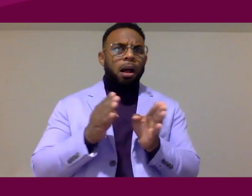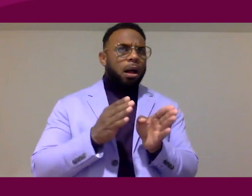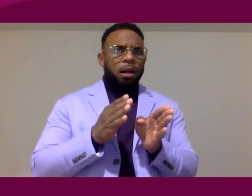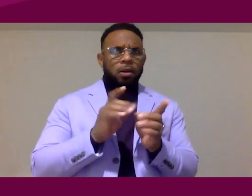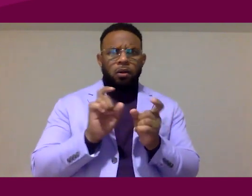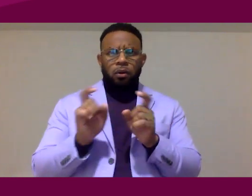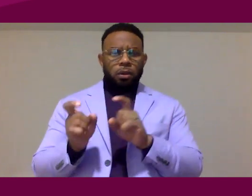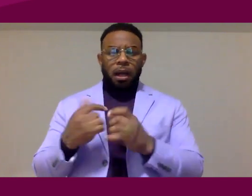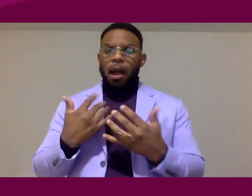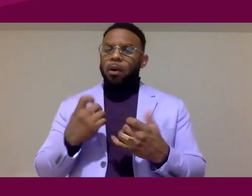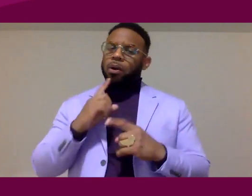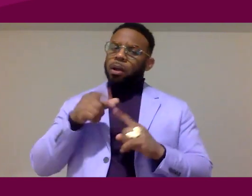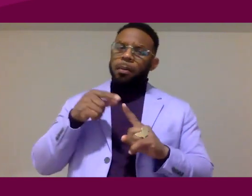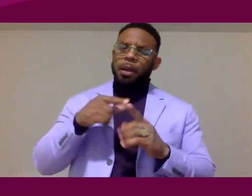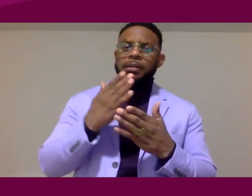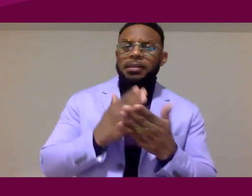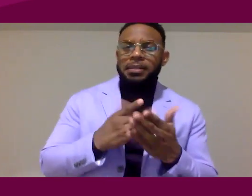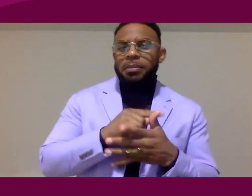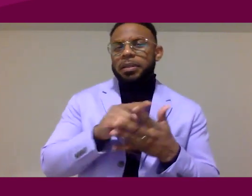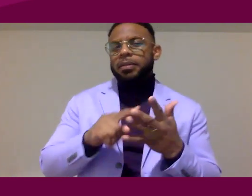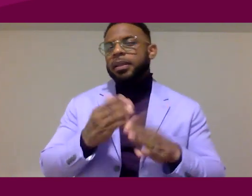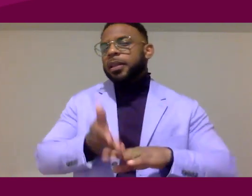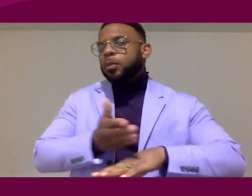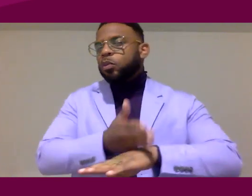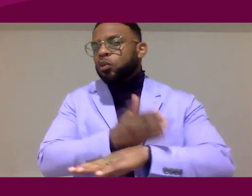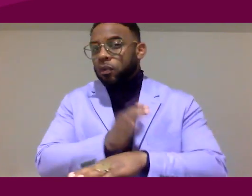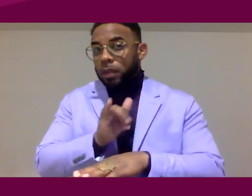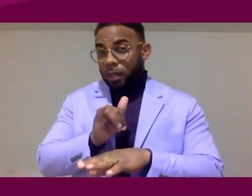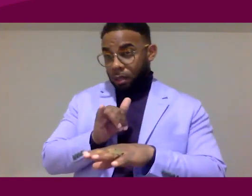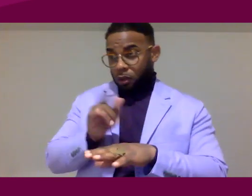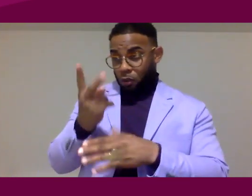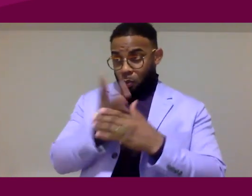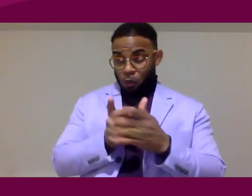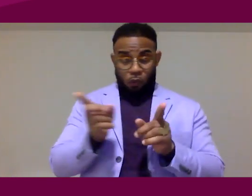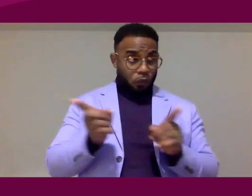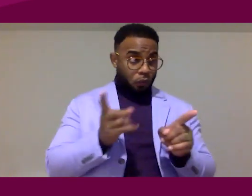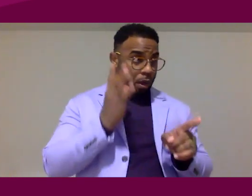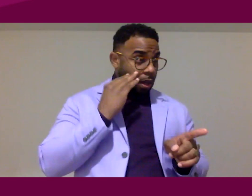So I want to talk about some of the improvements that you both have seen over the years.